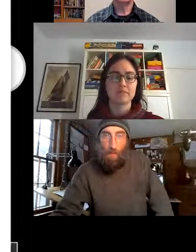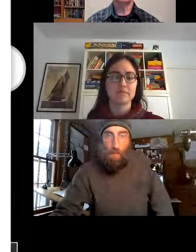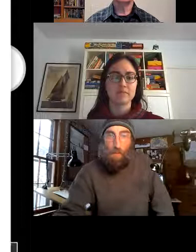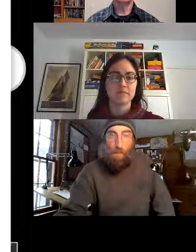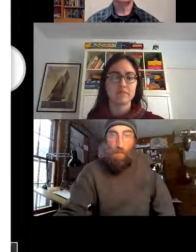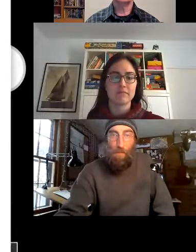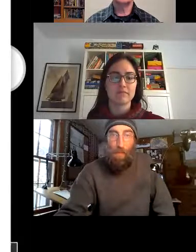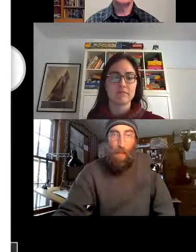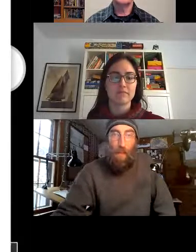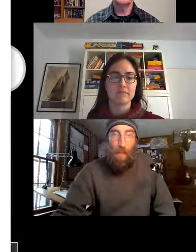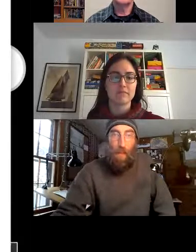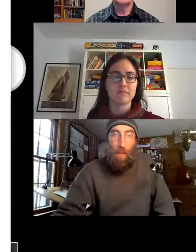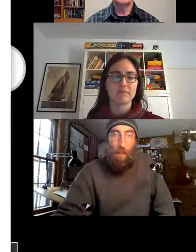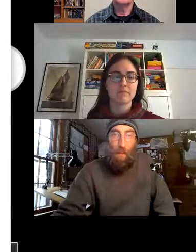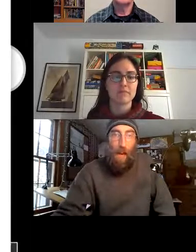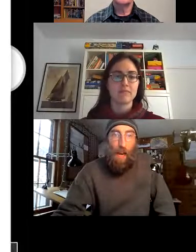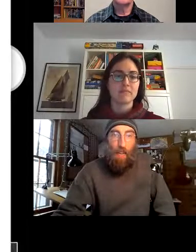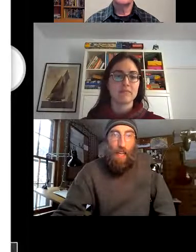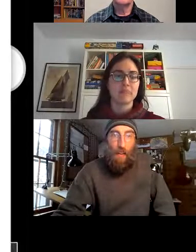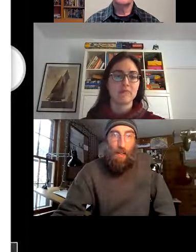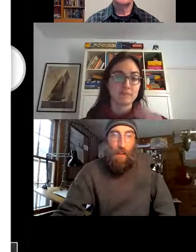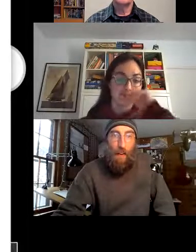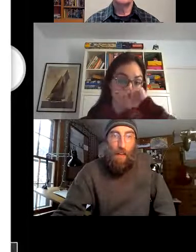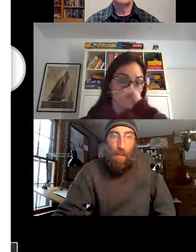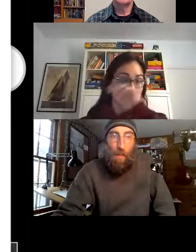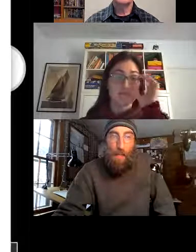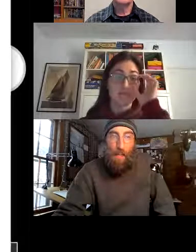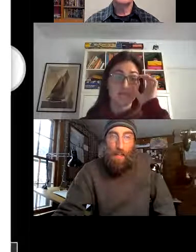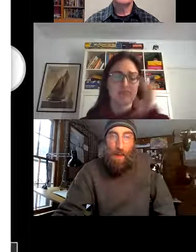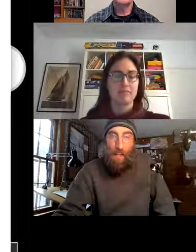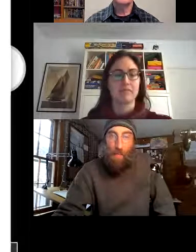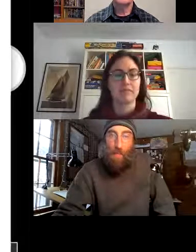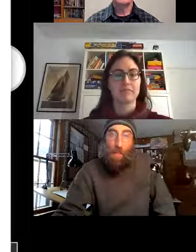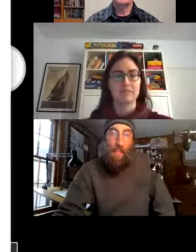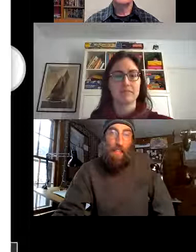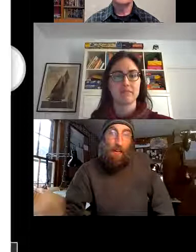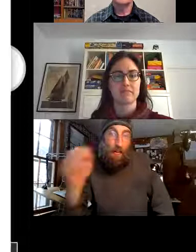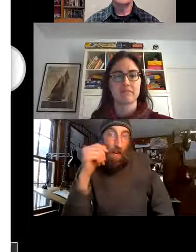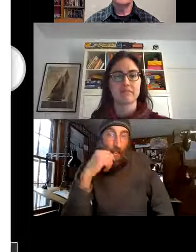but I have lately found a method of busying myself which being Democrats